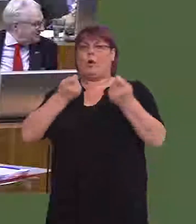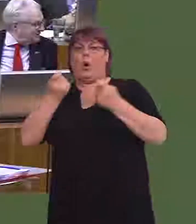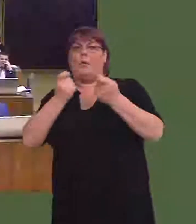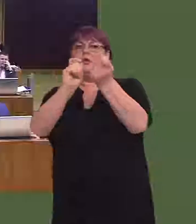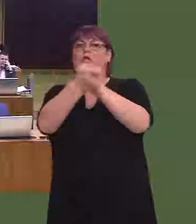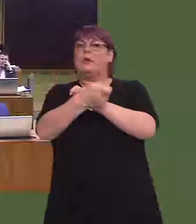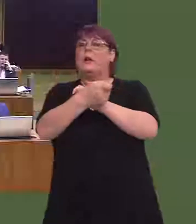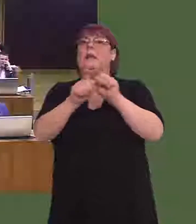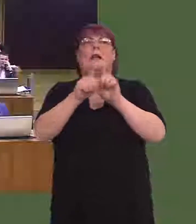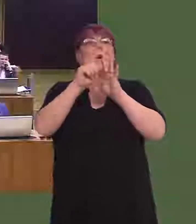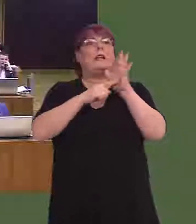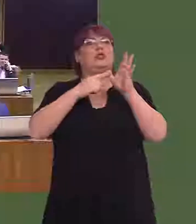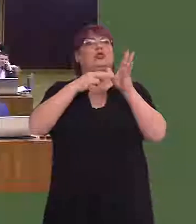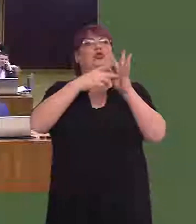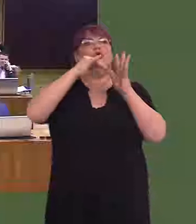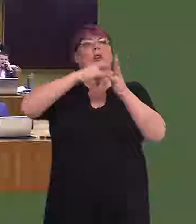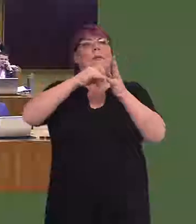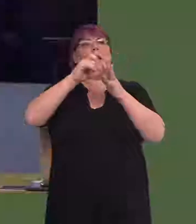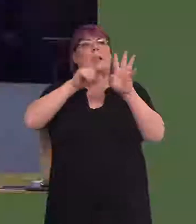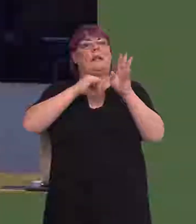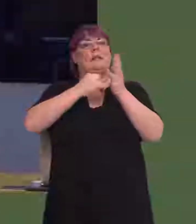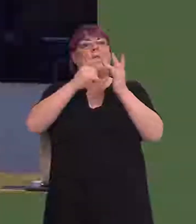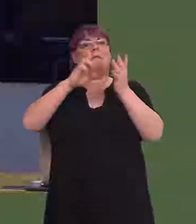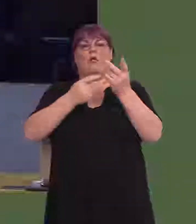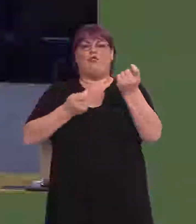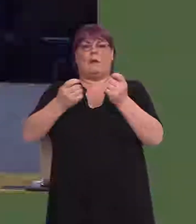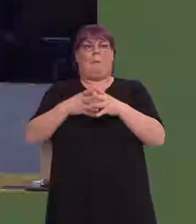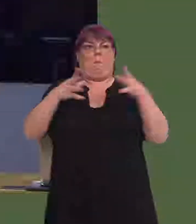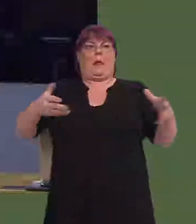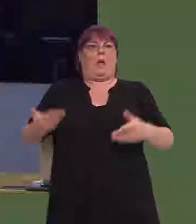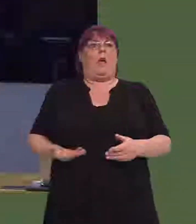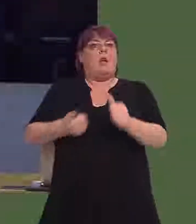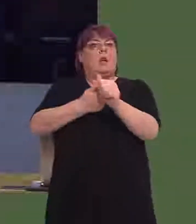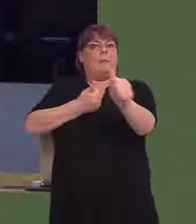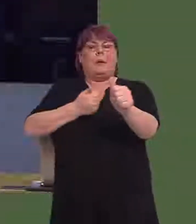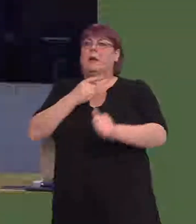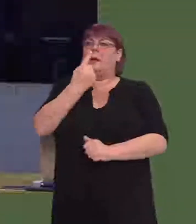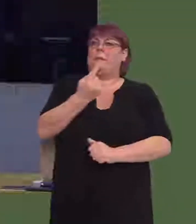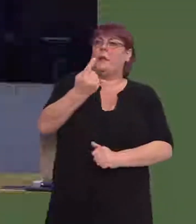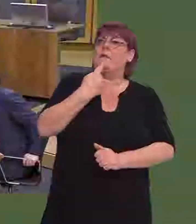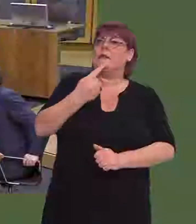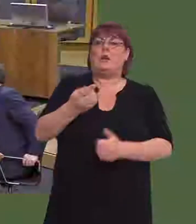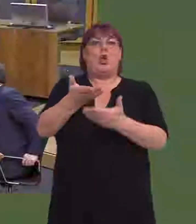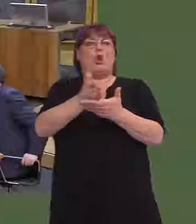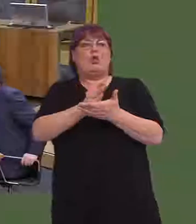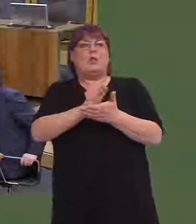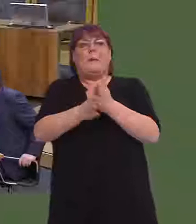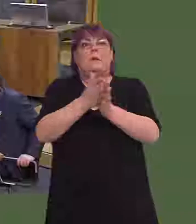Neil Hamilton AM: Sir James Dyson, who runs one of our biggest companies, has said that uncertainty is an opportunity.